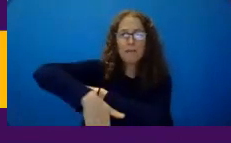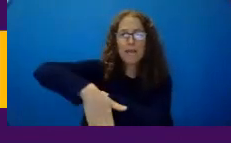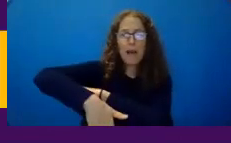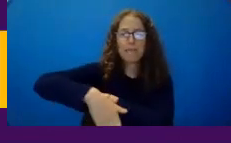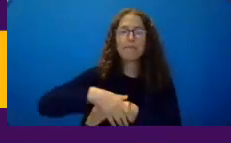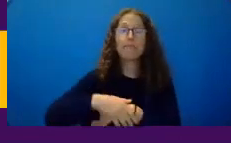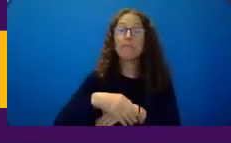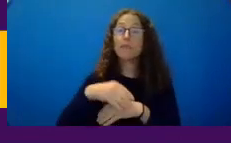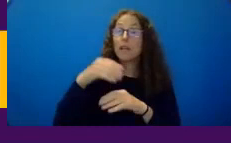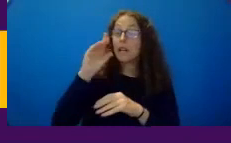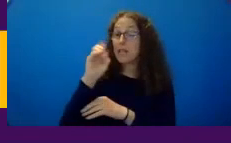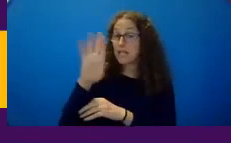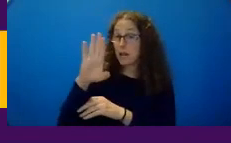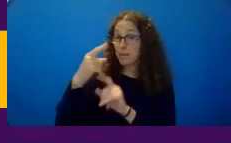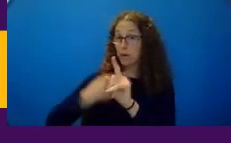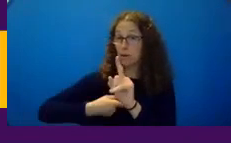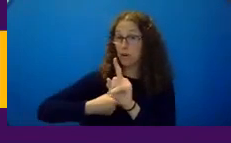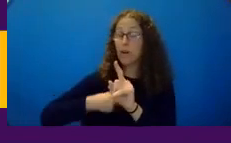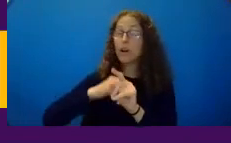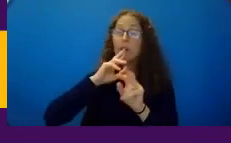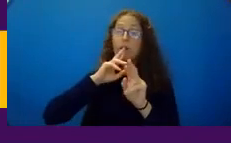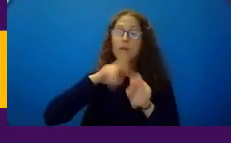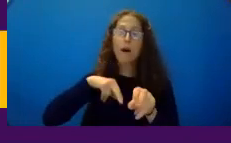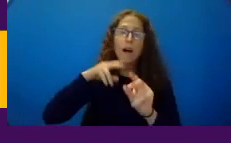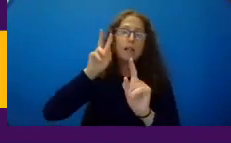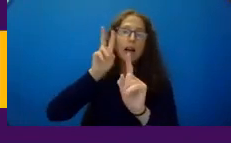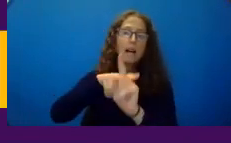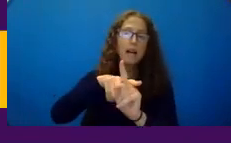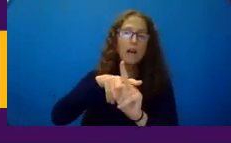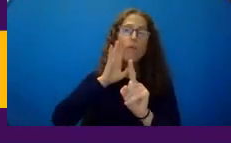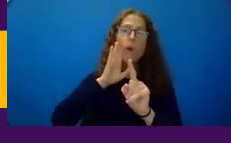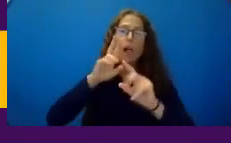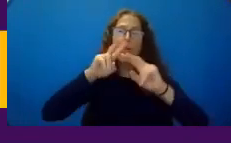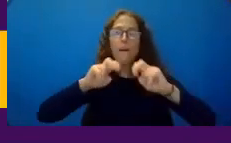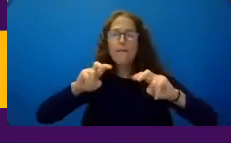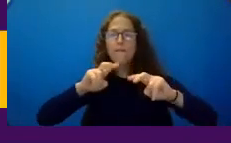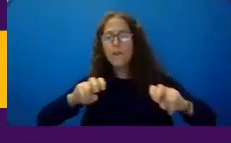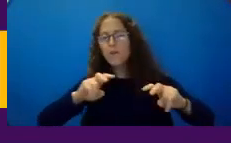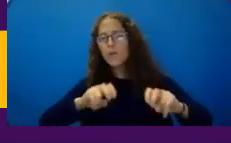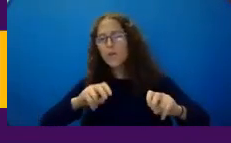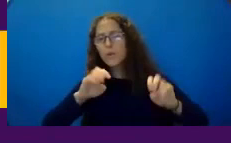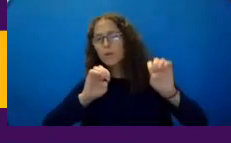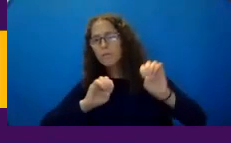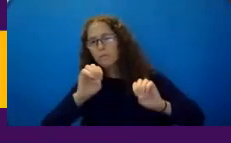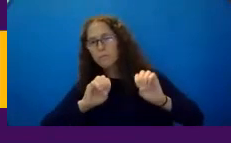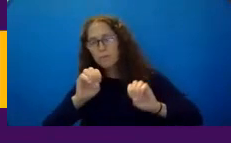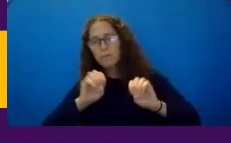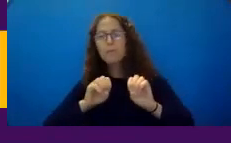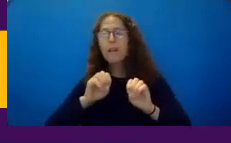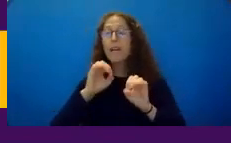BY THAT TIME. THAT IS A WEEK OUT FROM THE TIME WHEN THE PROPOSALS WILL BE DUE NOVEMBER 16 BY 12:59 P.M. DURING THE